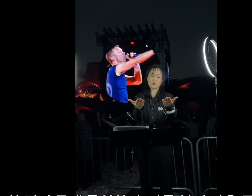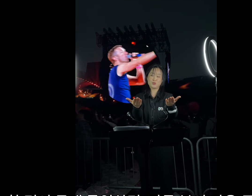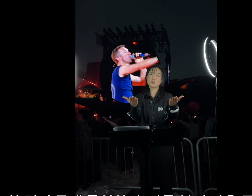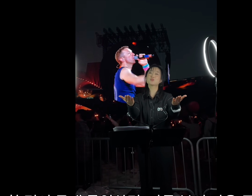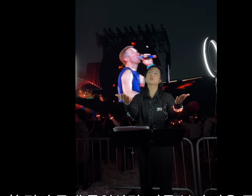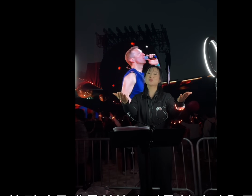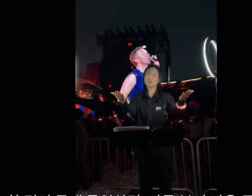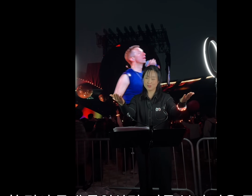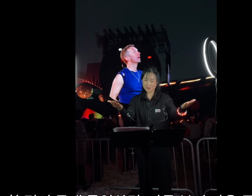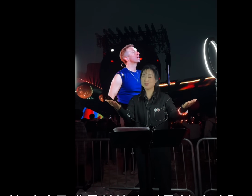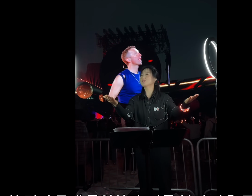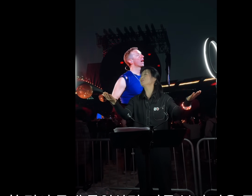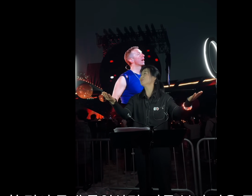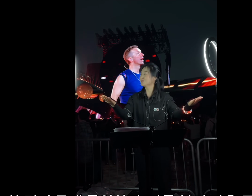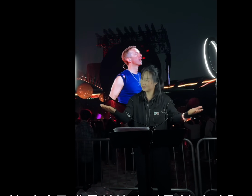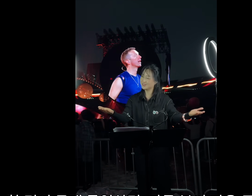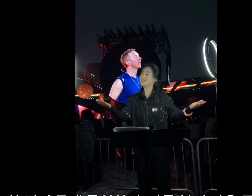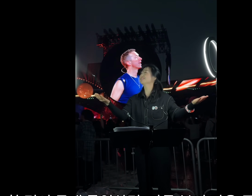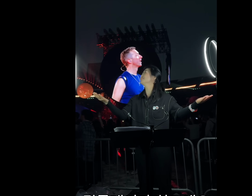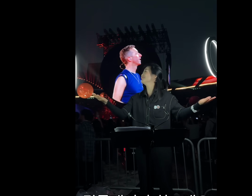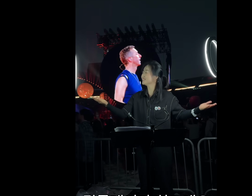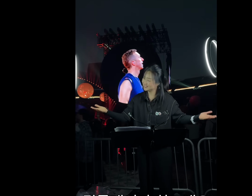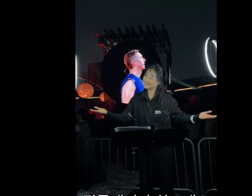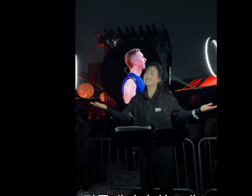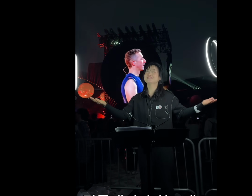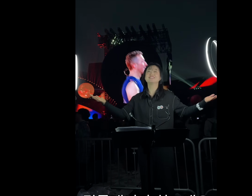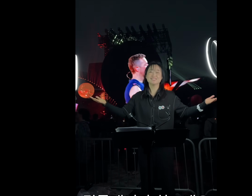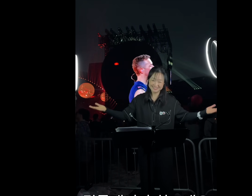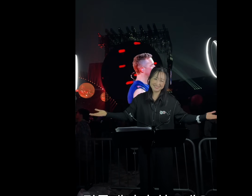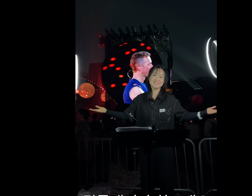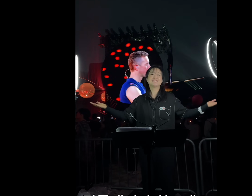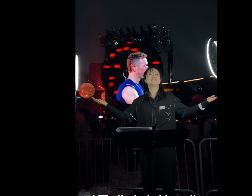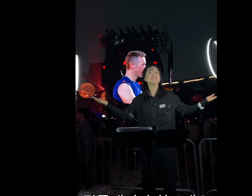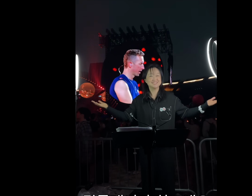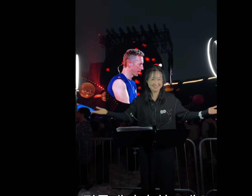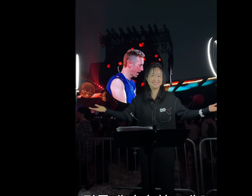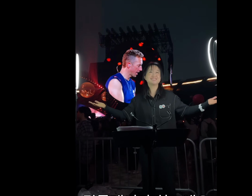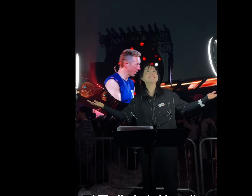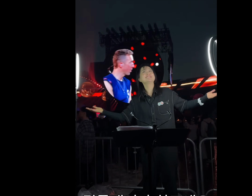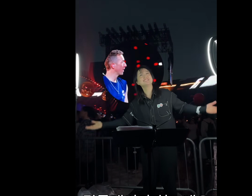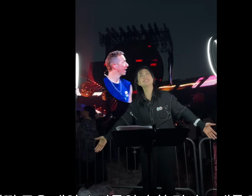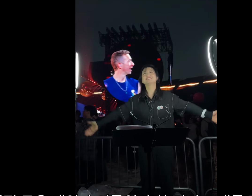While one signed on stage, the others prepared for the next performance. Teamwork at its finest.